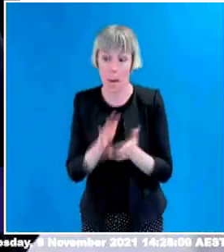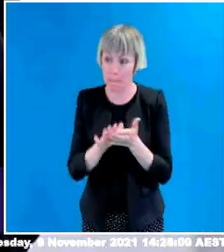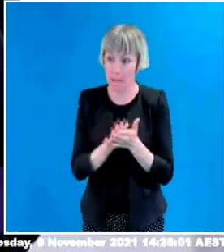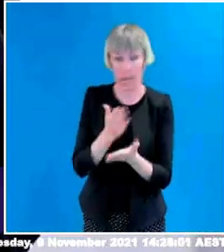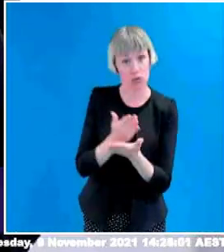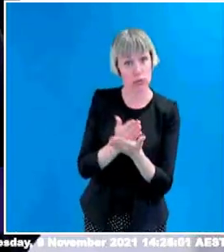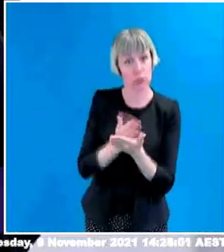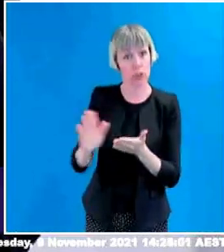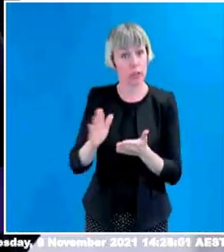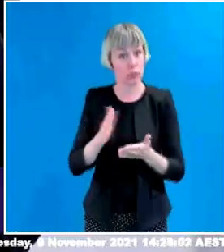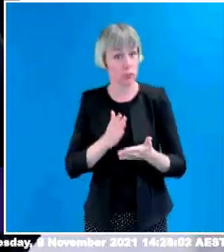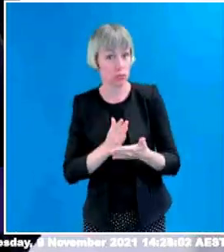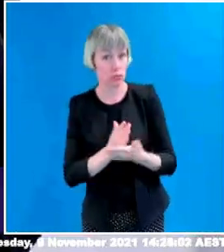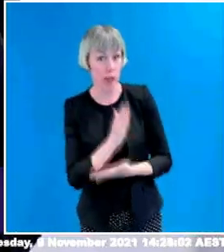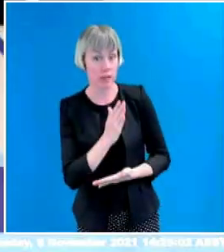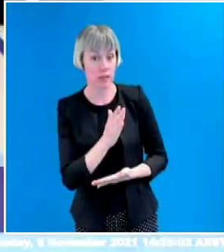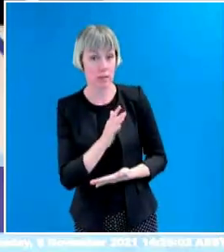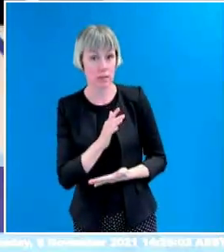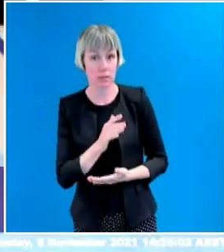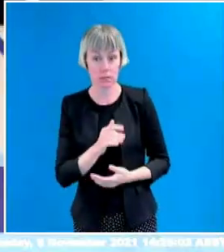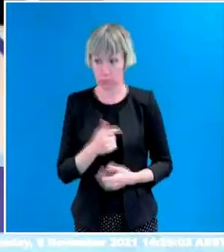No, I don't think I'd say that.